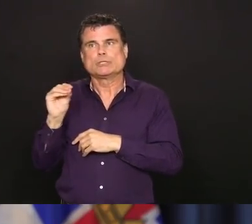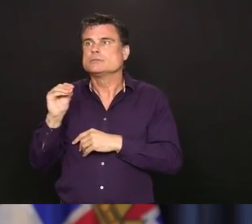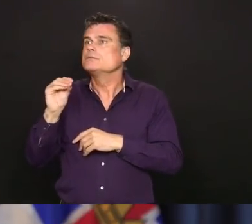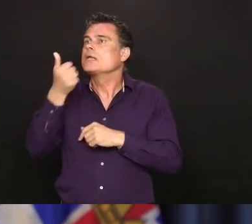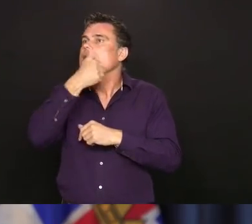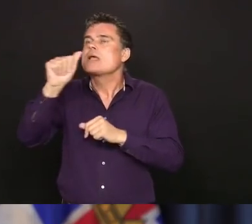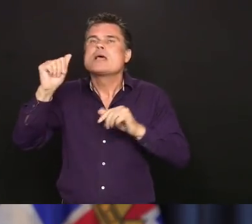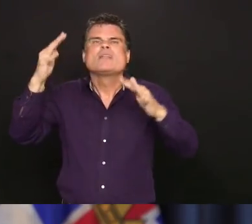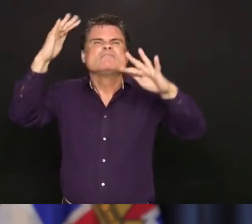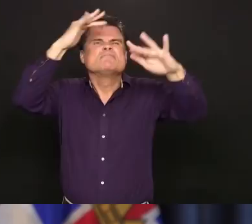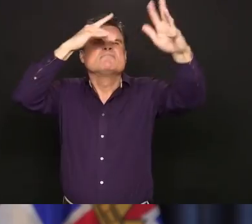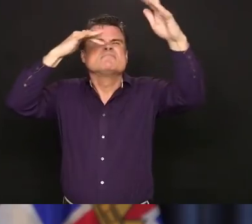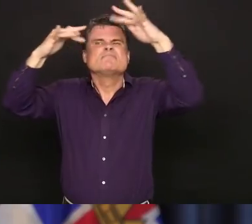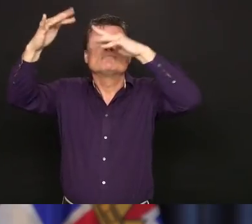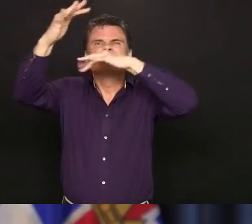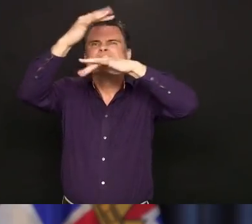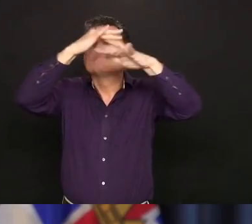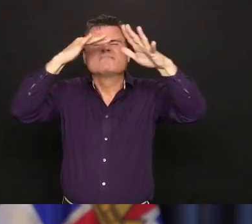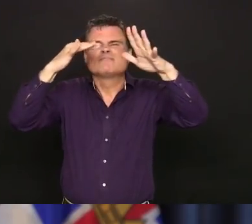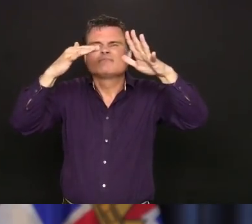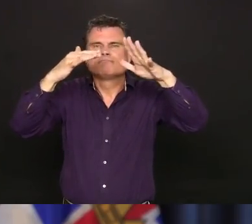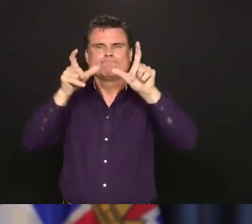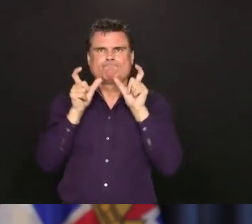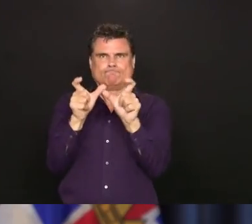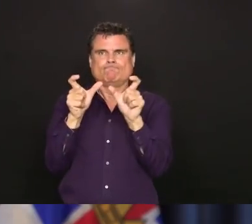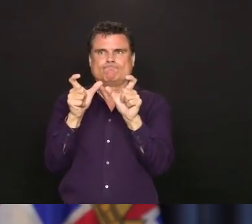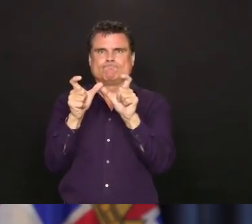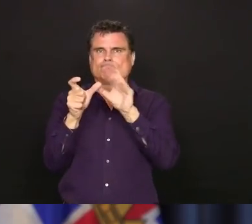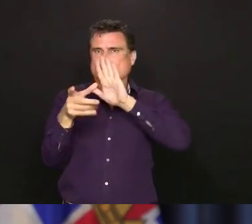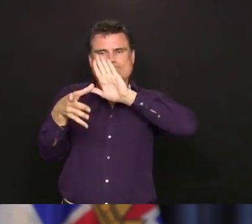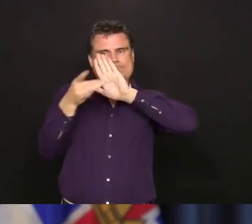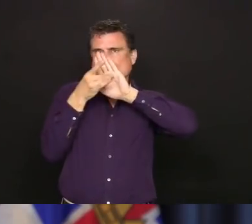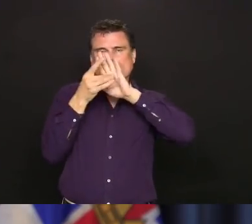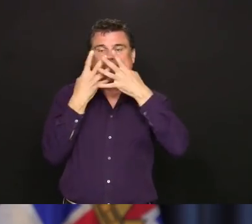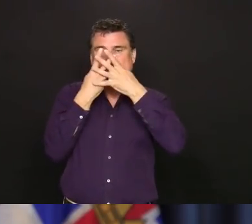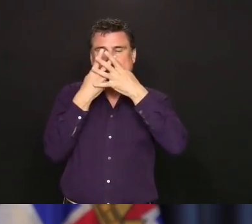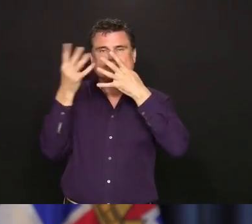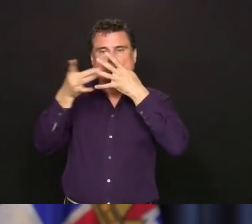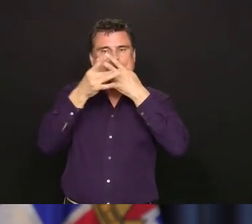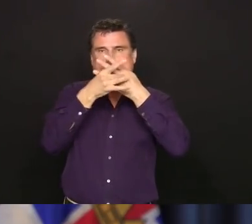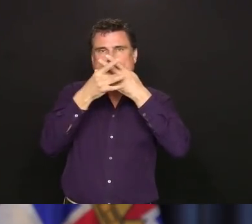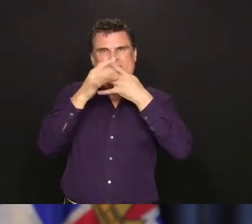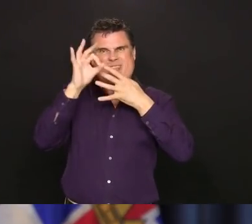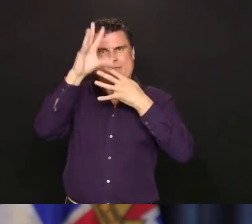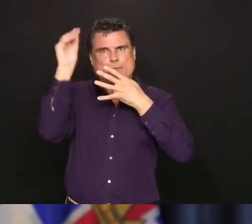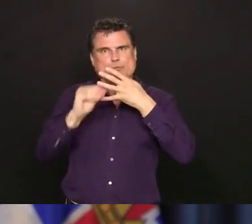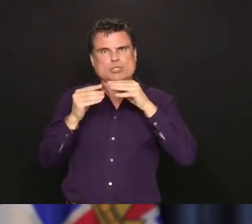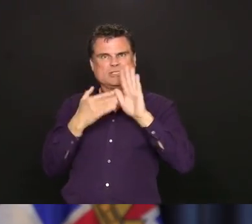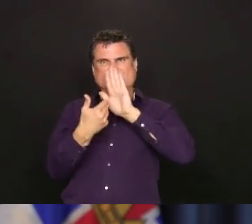elements for respiratory are training of each worker in the use, maintenance and